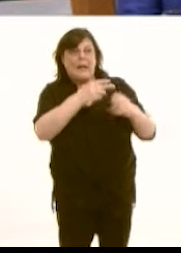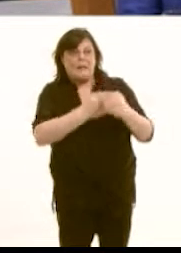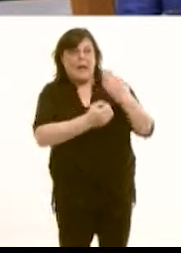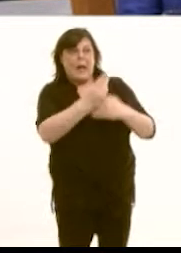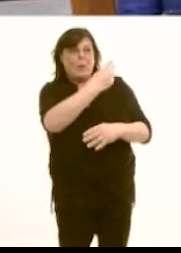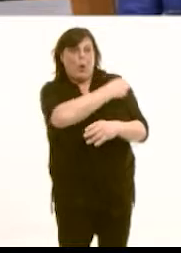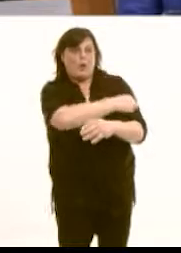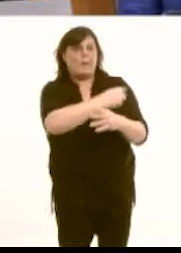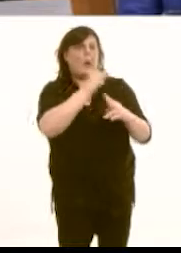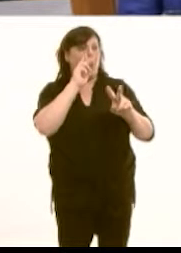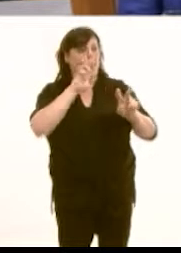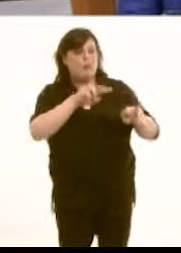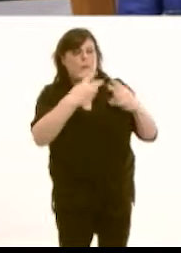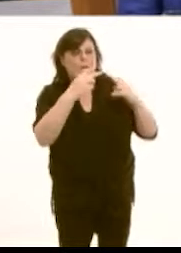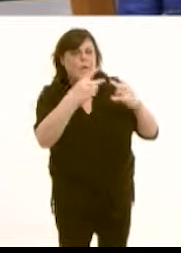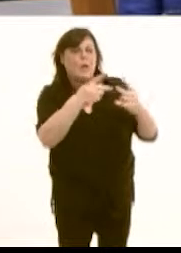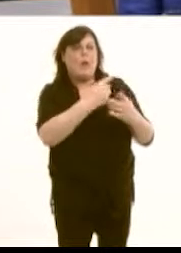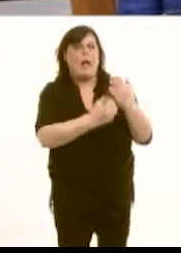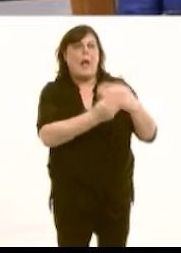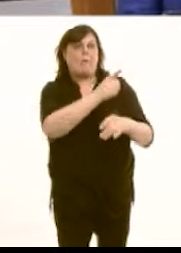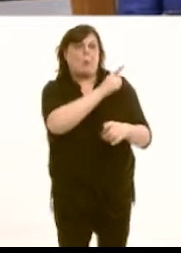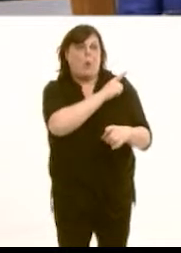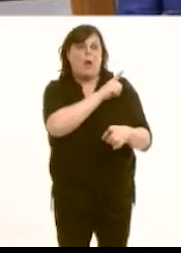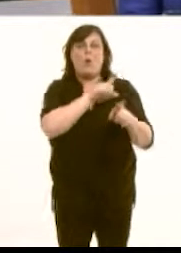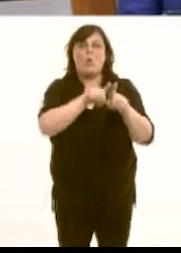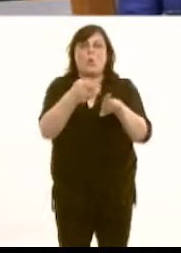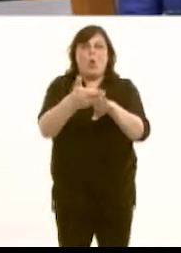implemented a national early warning system to identify deteriorating patients at all